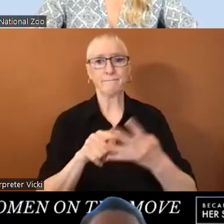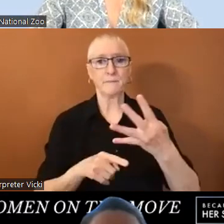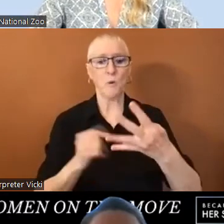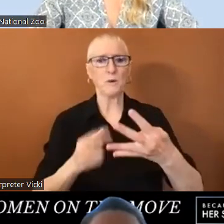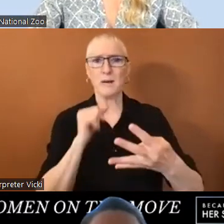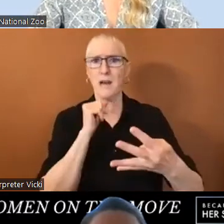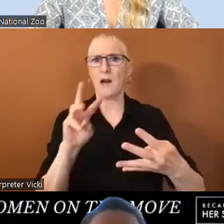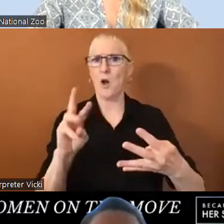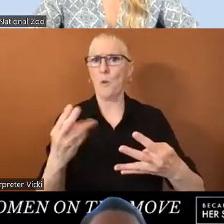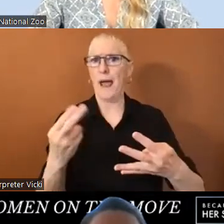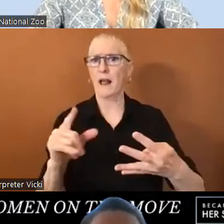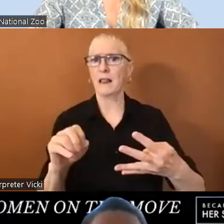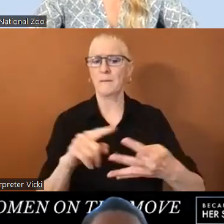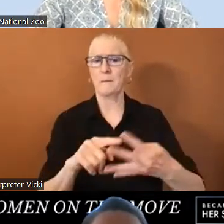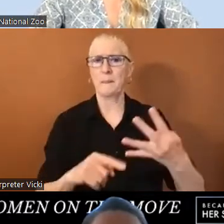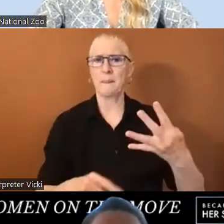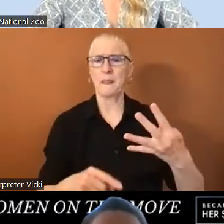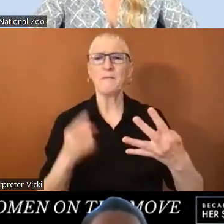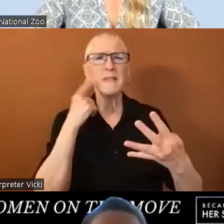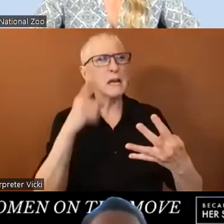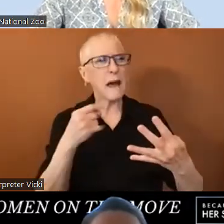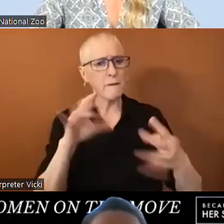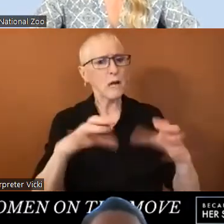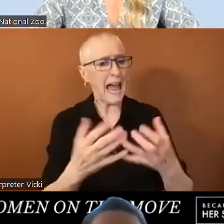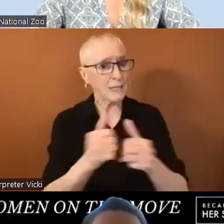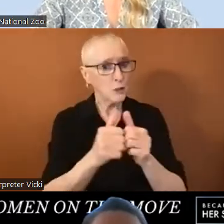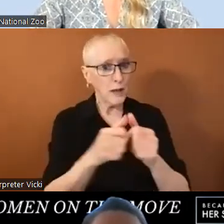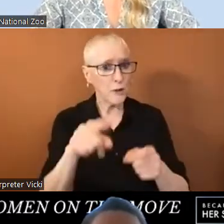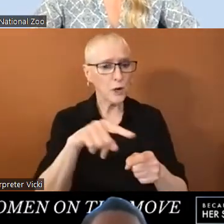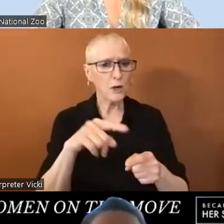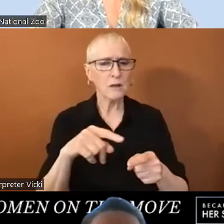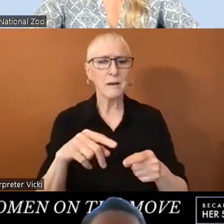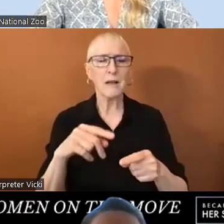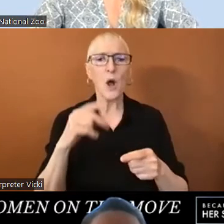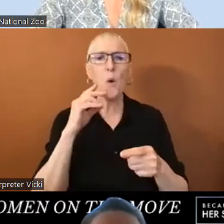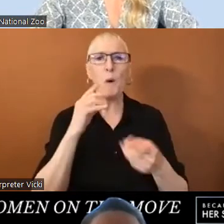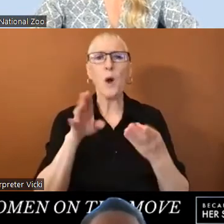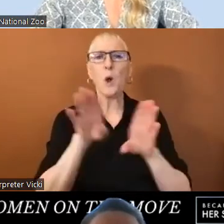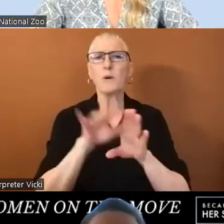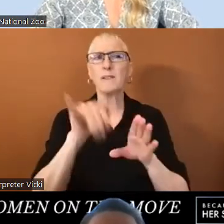You guys can think about it if you're in a class together. I'm going to close the poll in a few